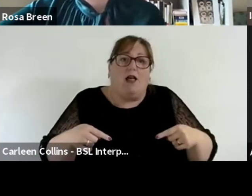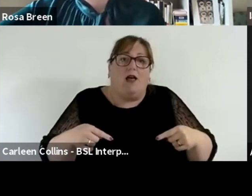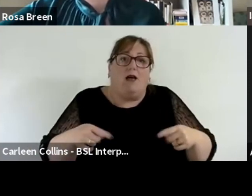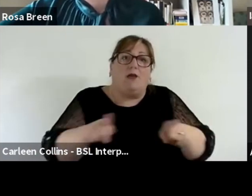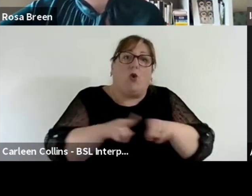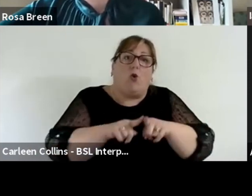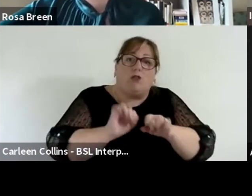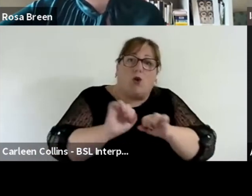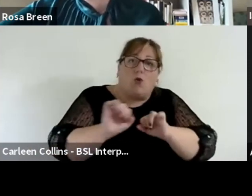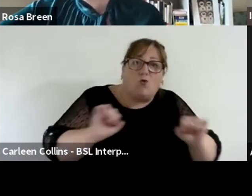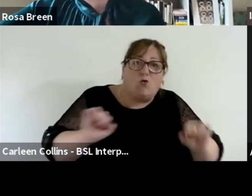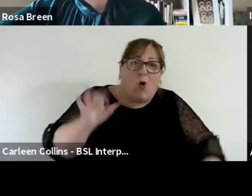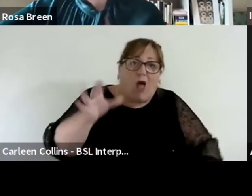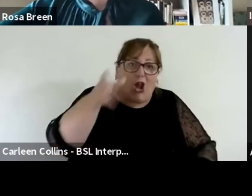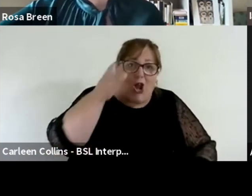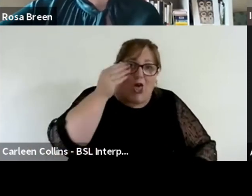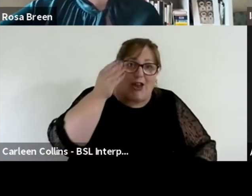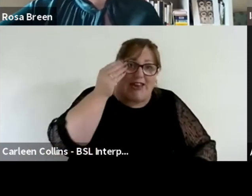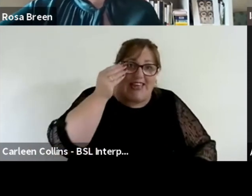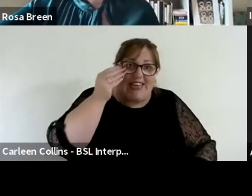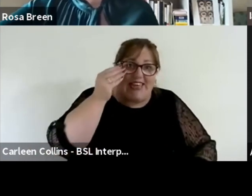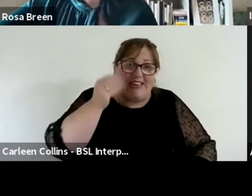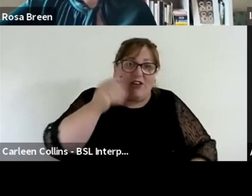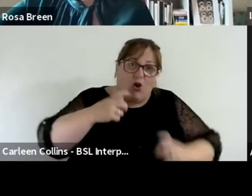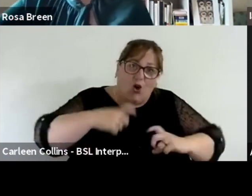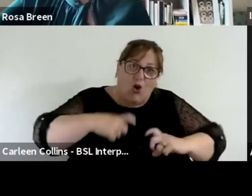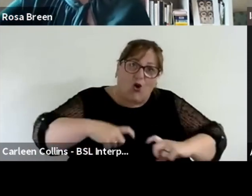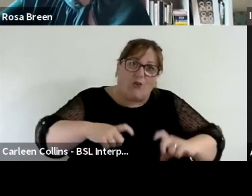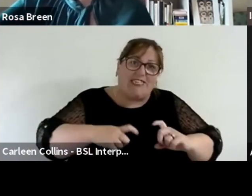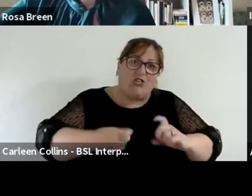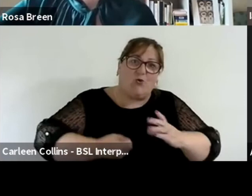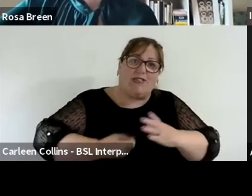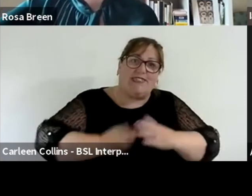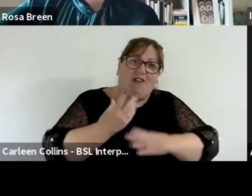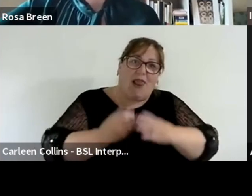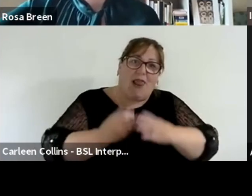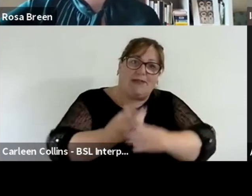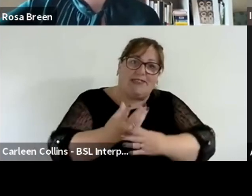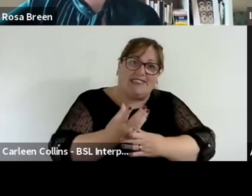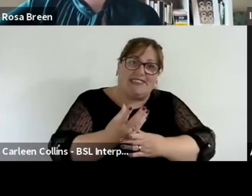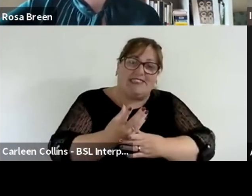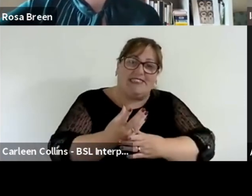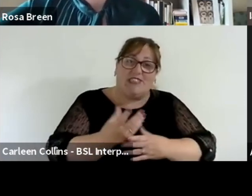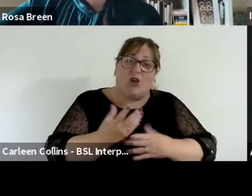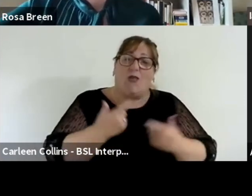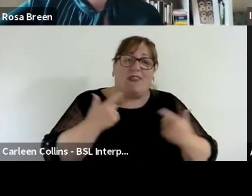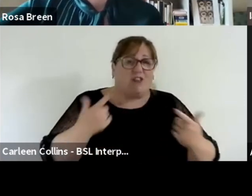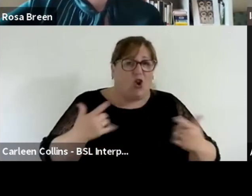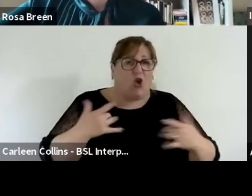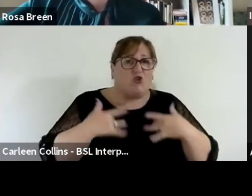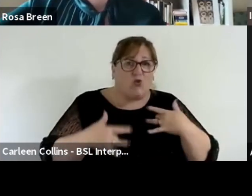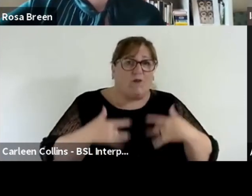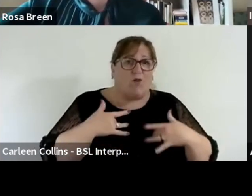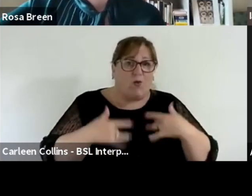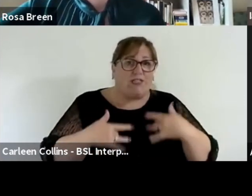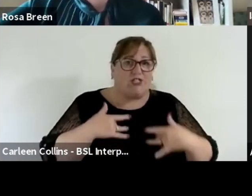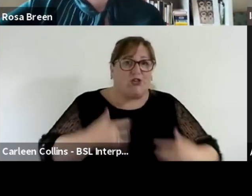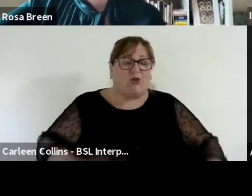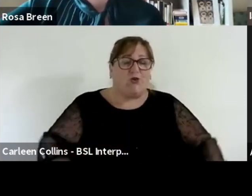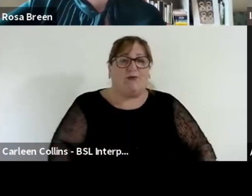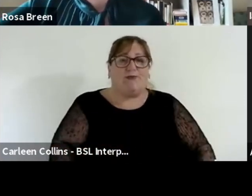I would really encourage anybody who wants to join HMRC to think about the variety of careers that are available and about the learning that will also take place as your own continuous professional development once you join.